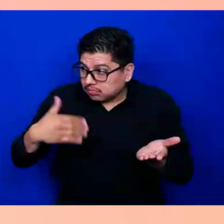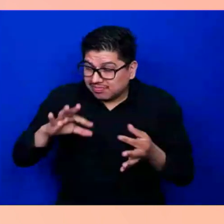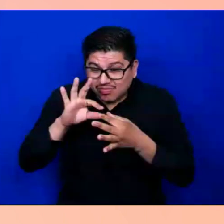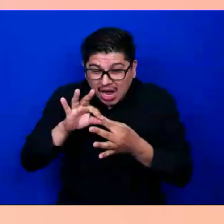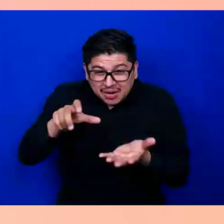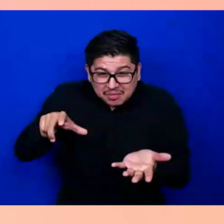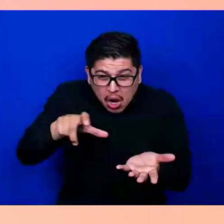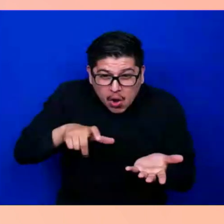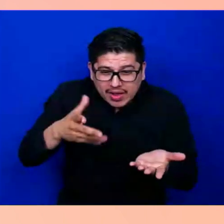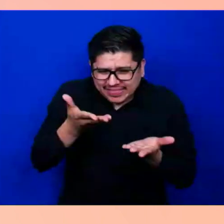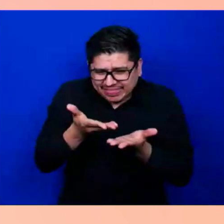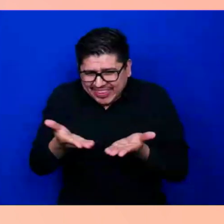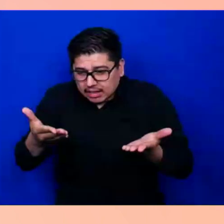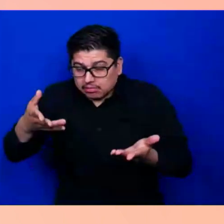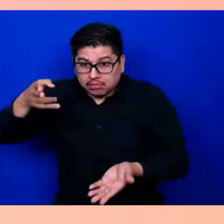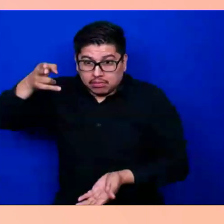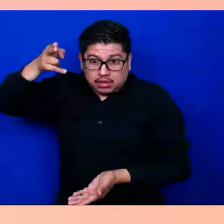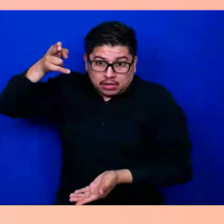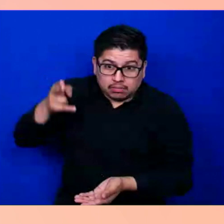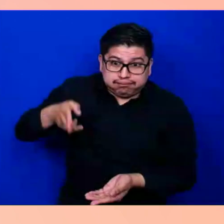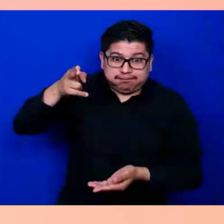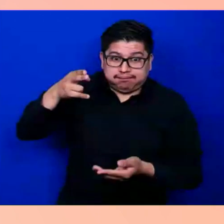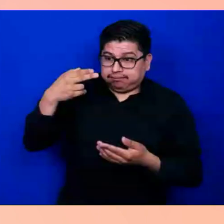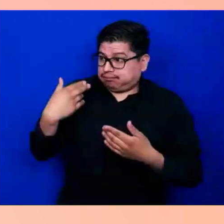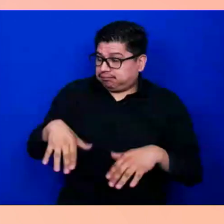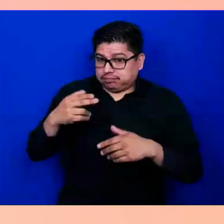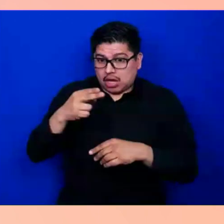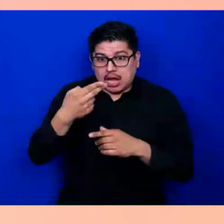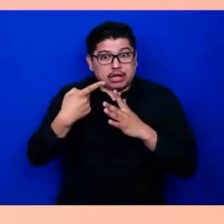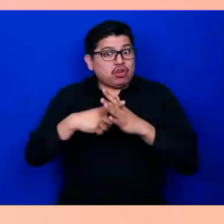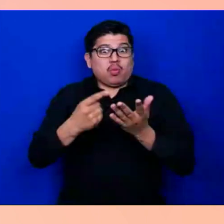which began with the Xbox adaptive controller in 2017.